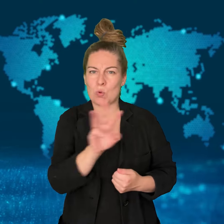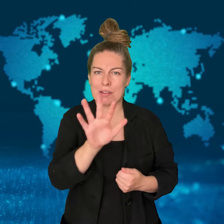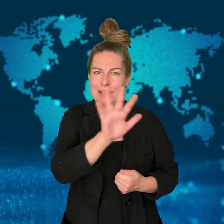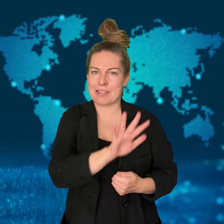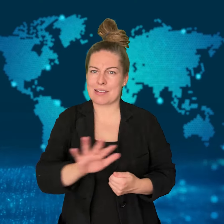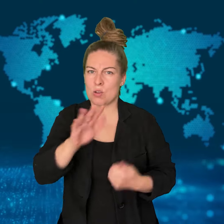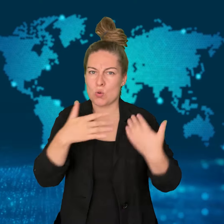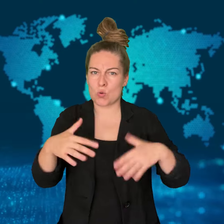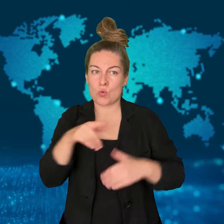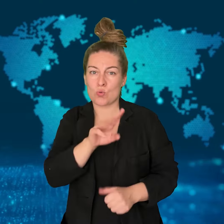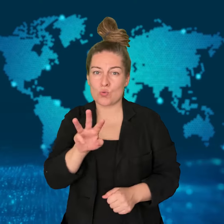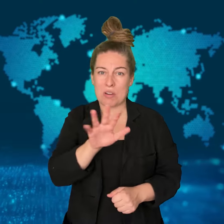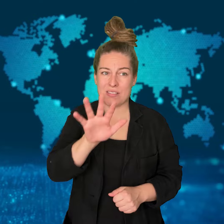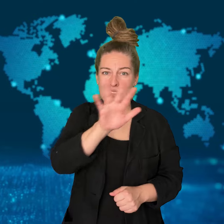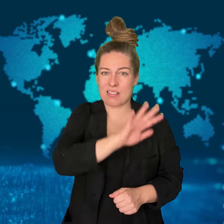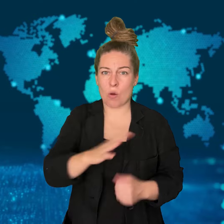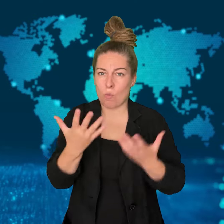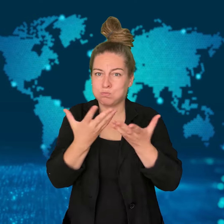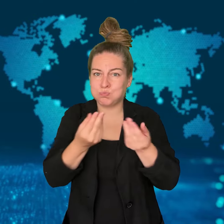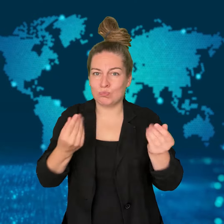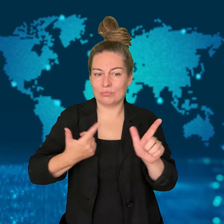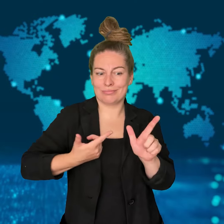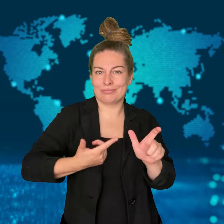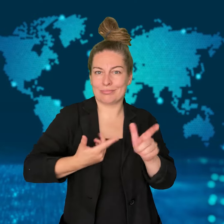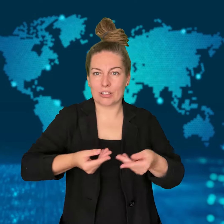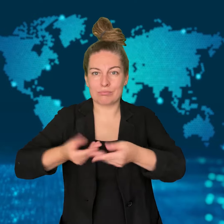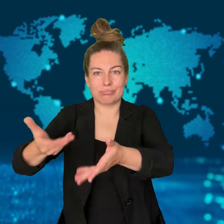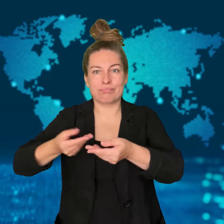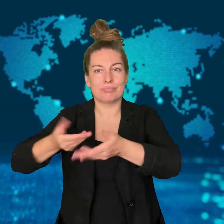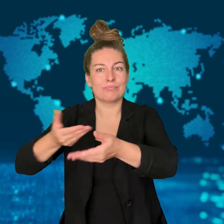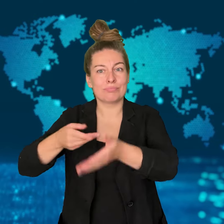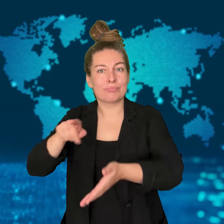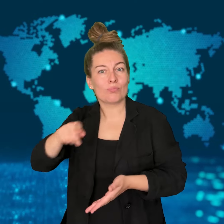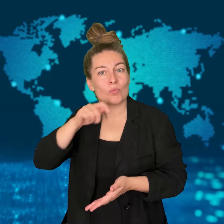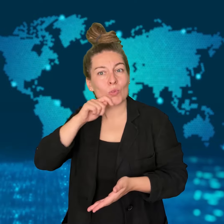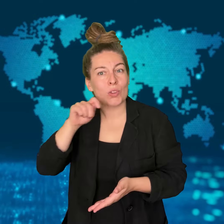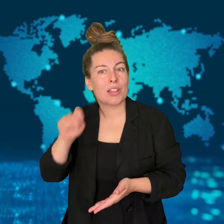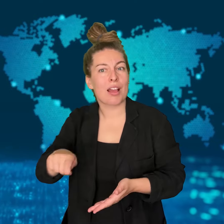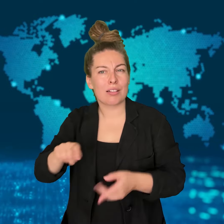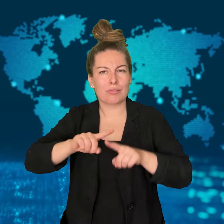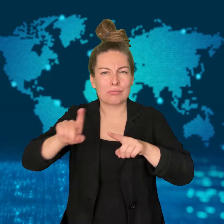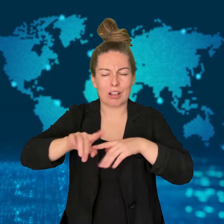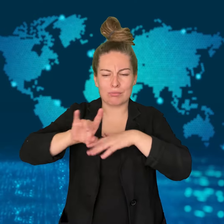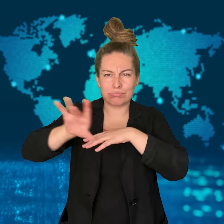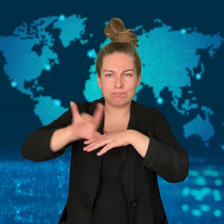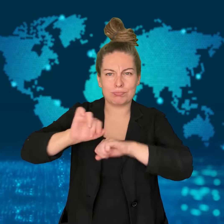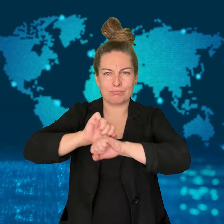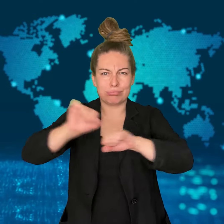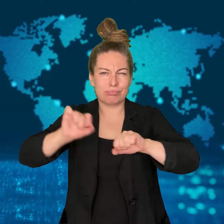within its right from a military standpoint to do so.